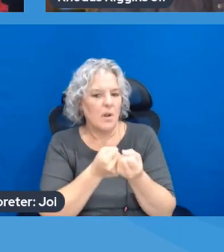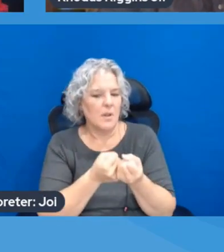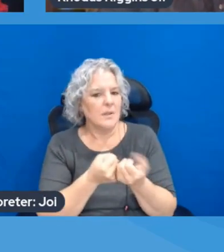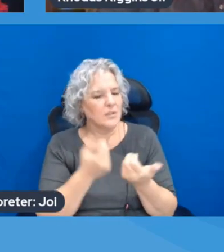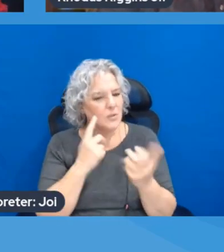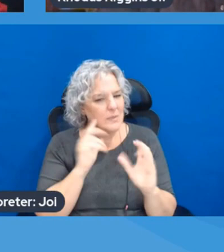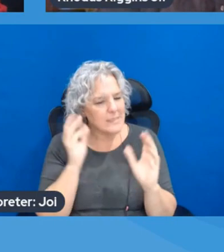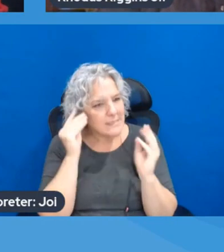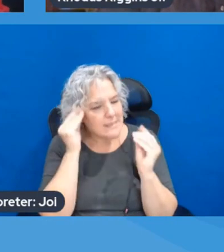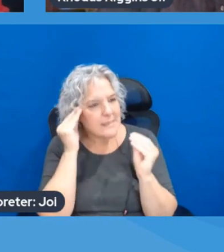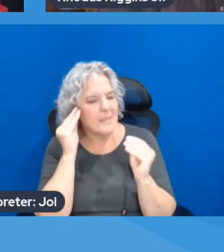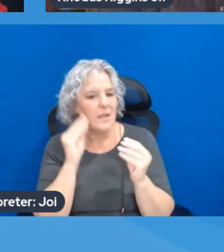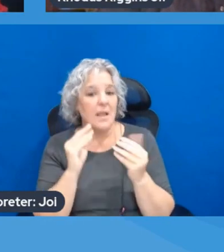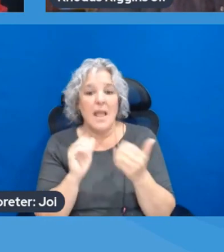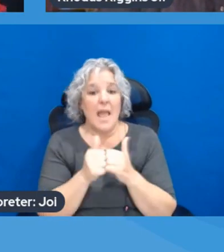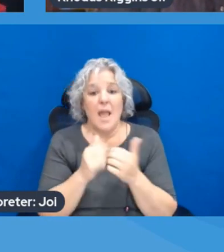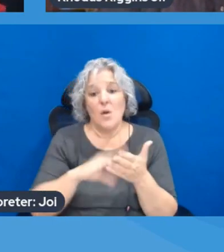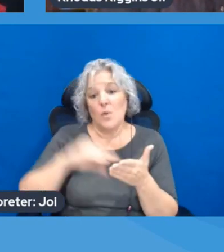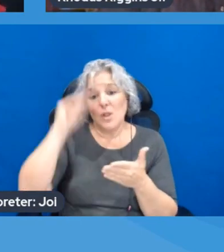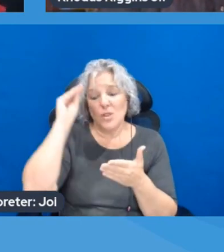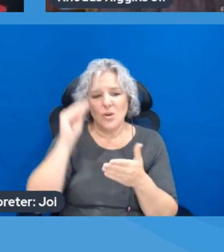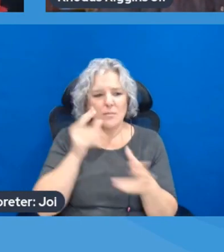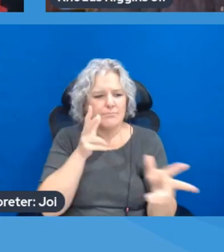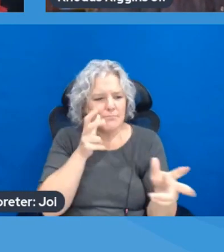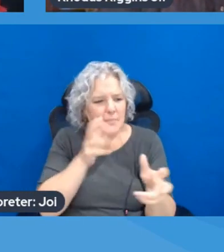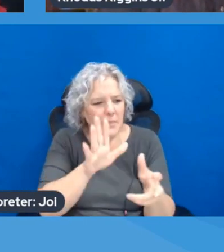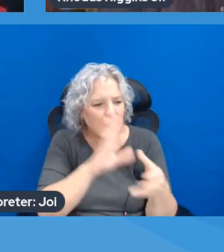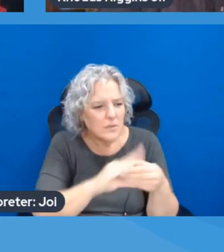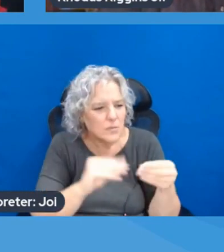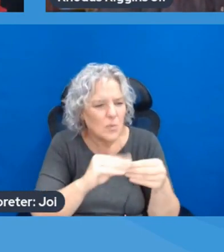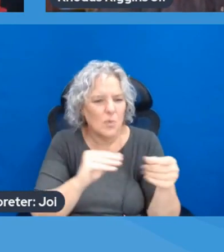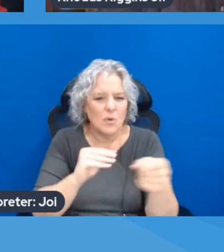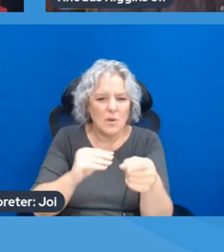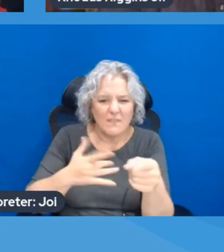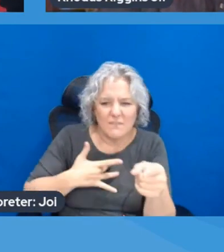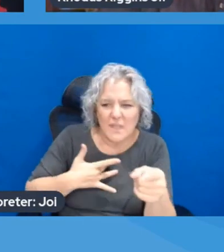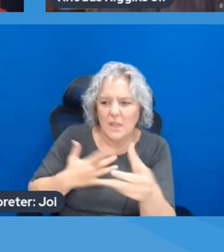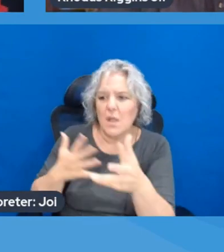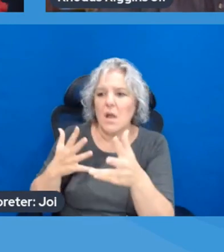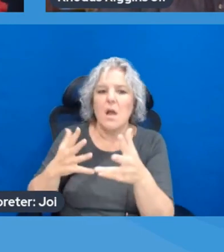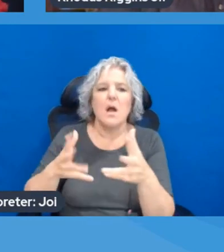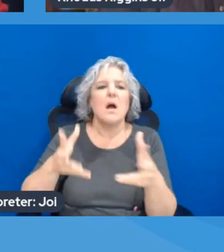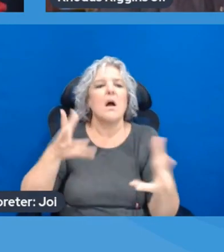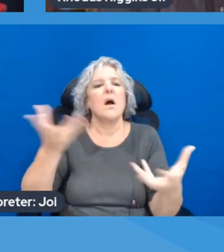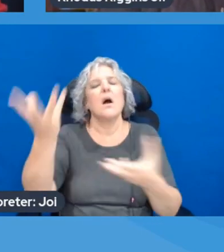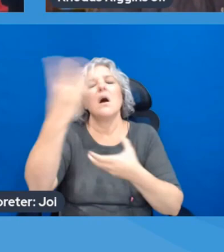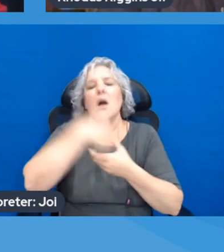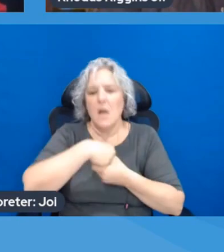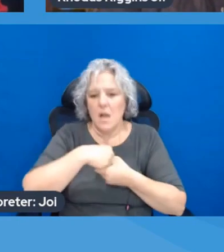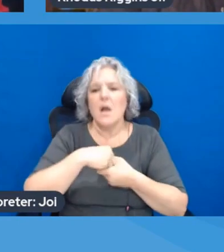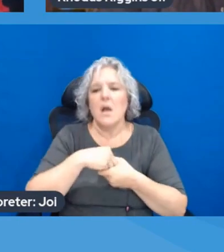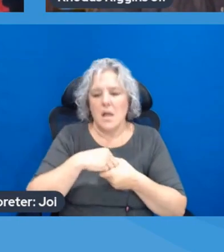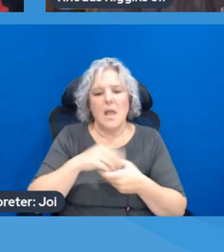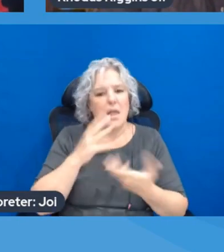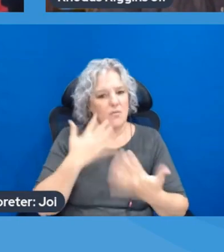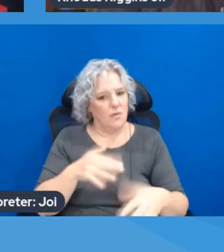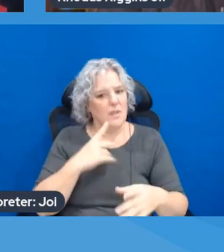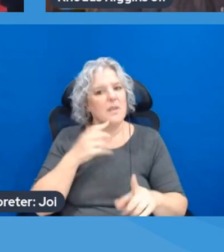by listening to the stories and lived experiences of people in different communities. We have seen how impactful this approach can be